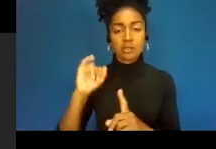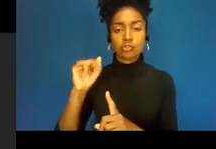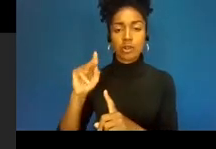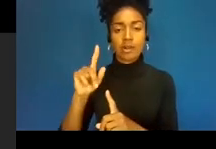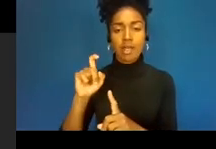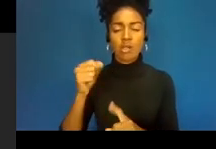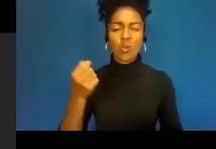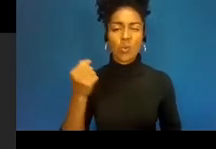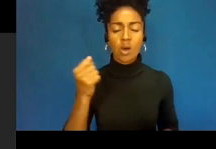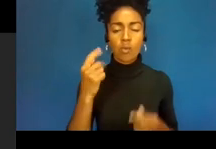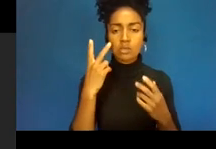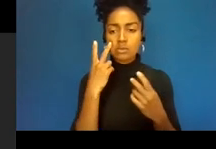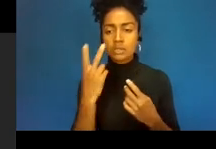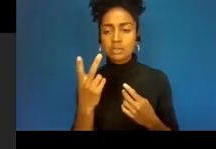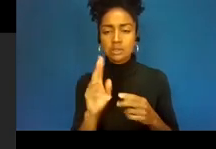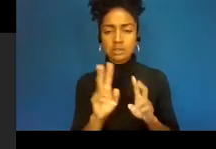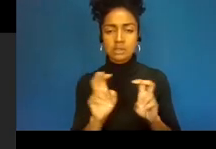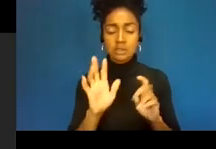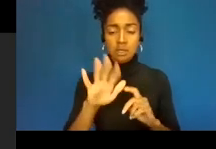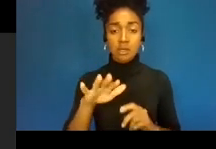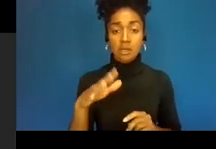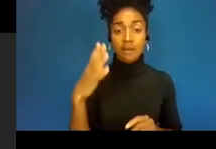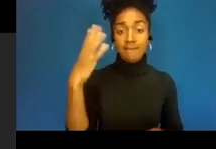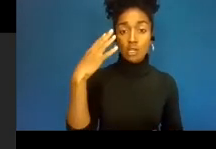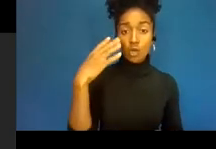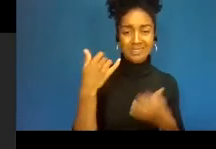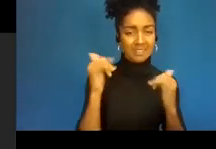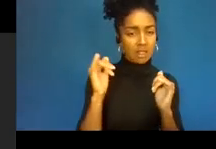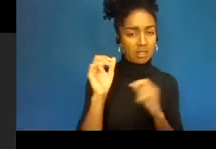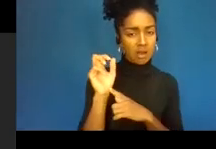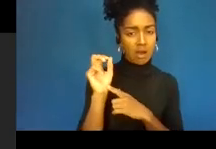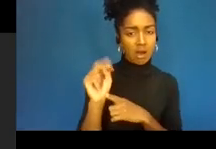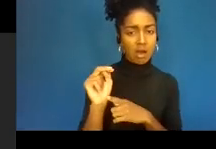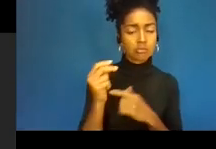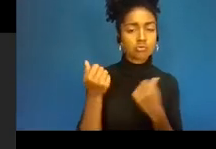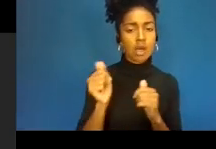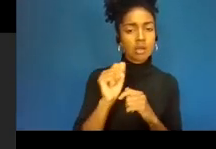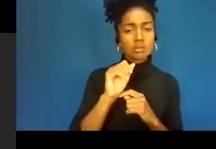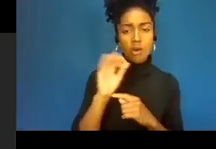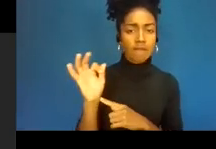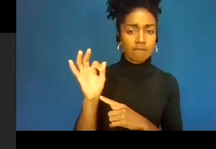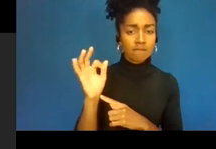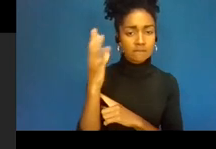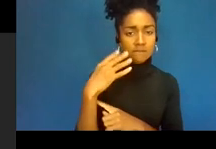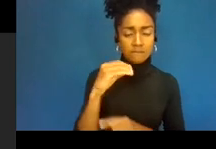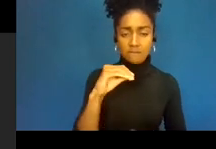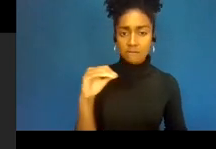Your video is still on. Try turning it off and see if that helps.